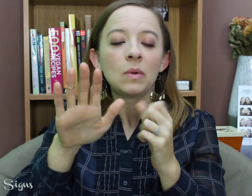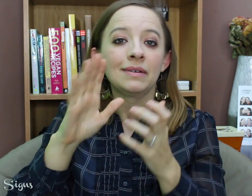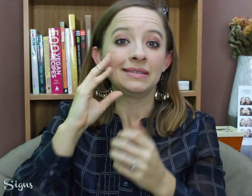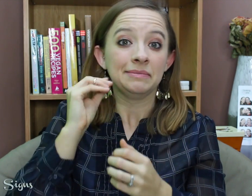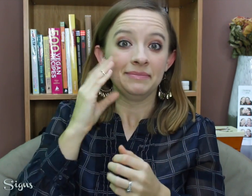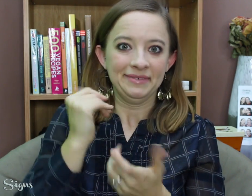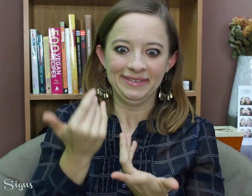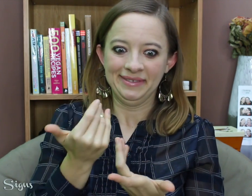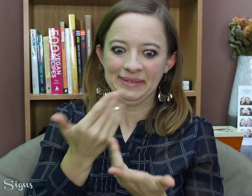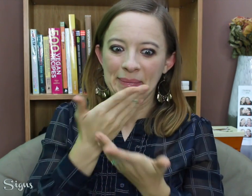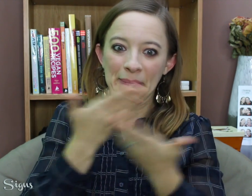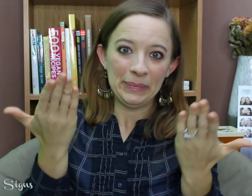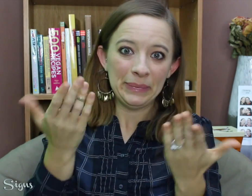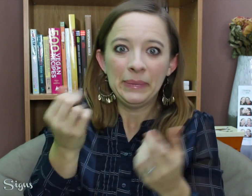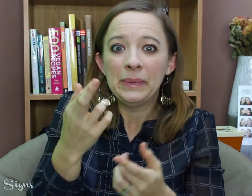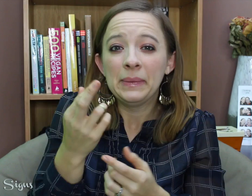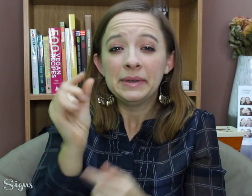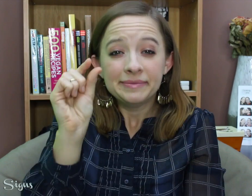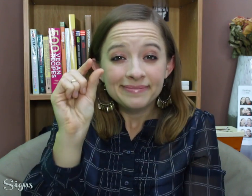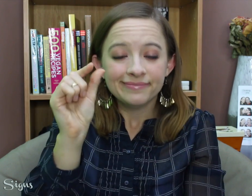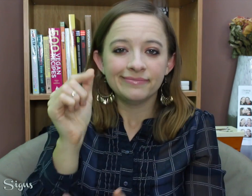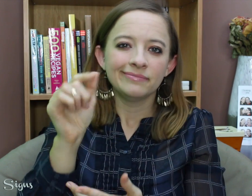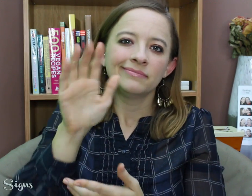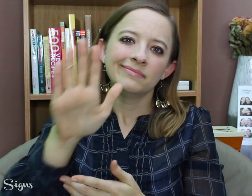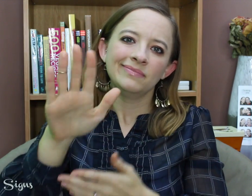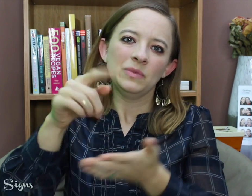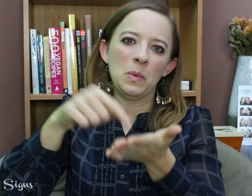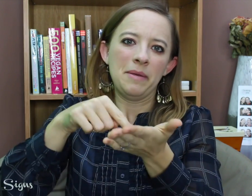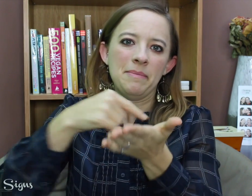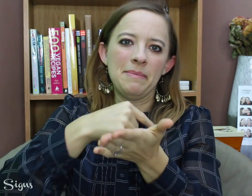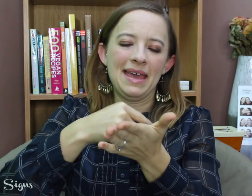are not amazing or something or you don't have any experience